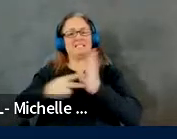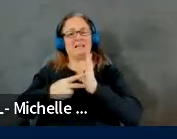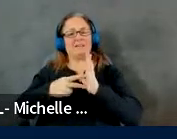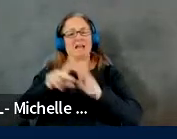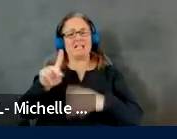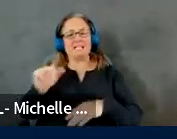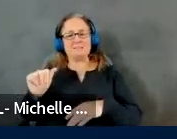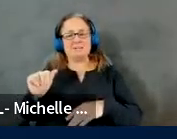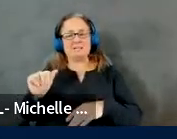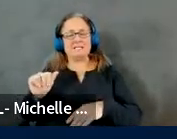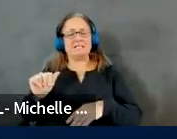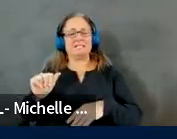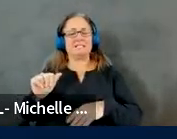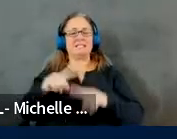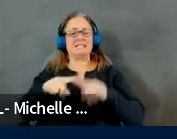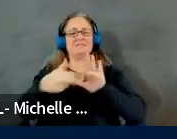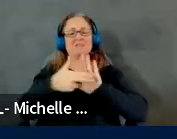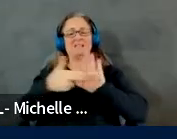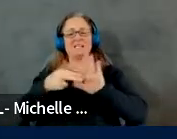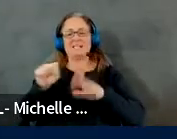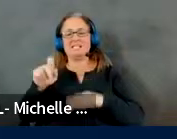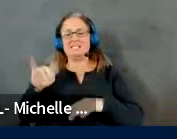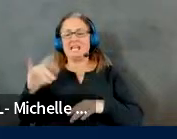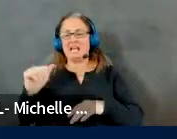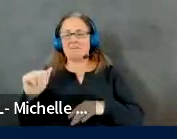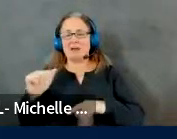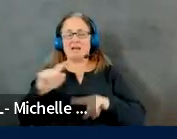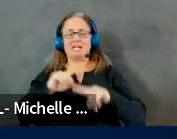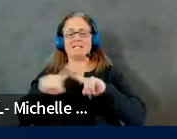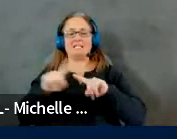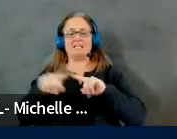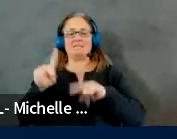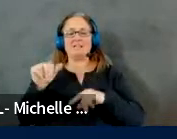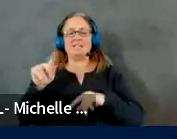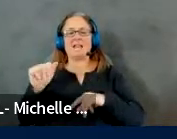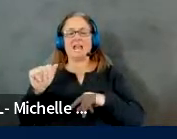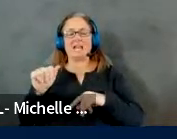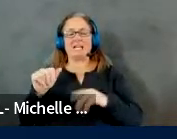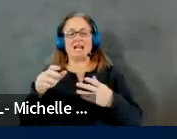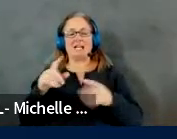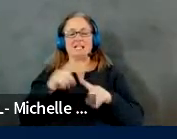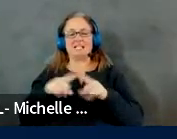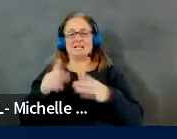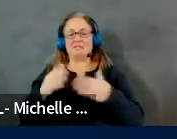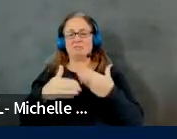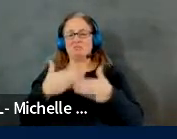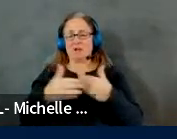existing stigmas, exclusionary data, gathering practices. This can also